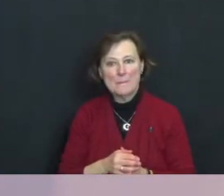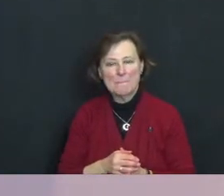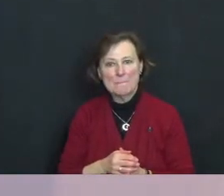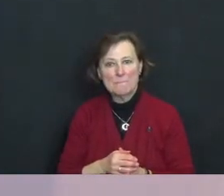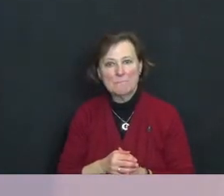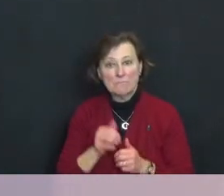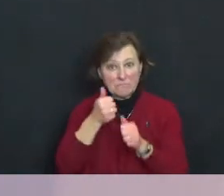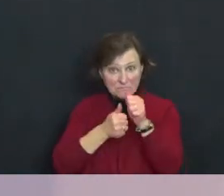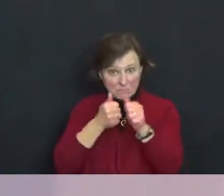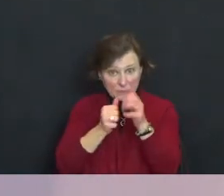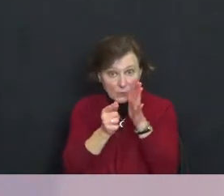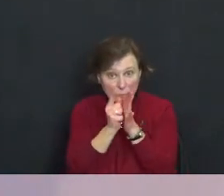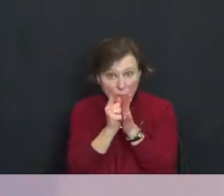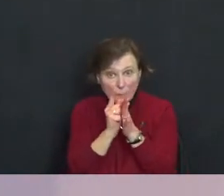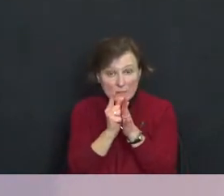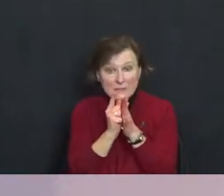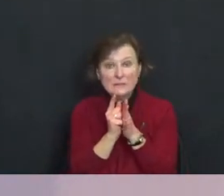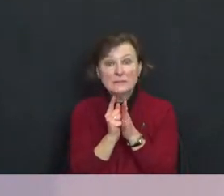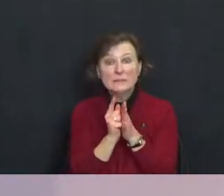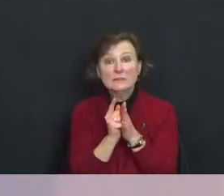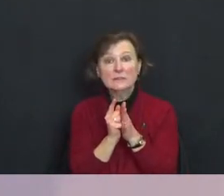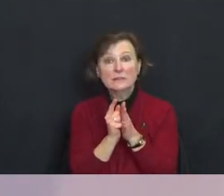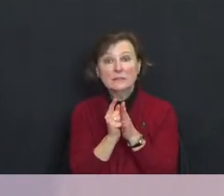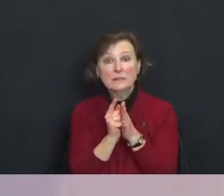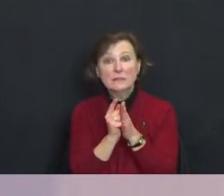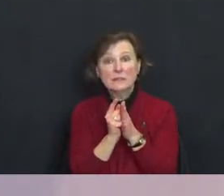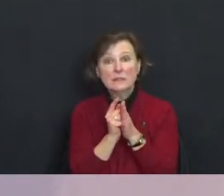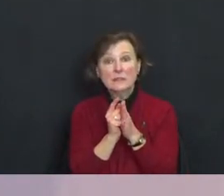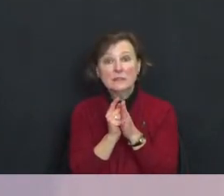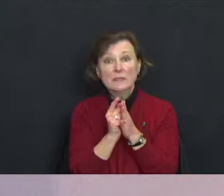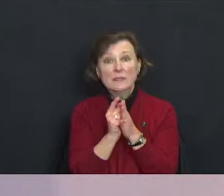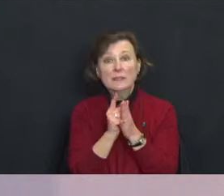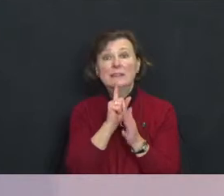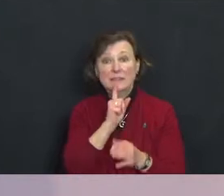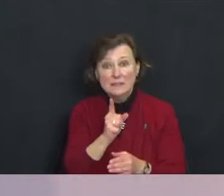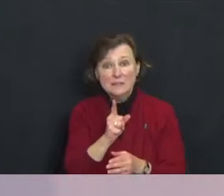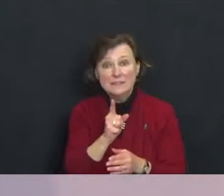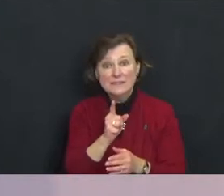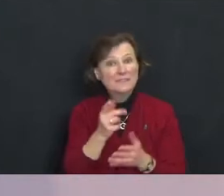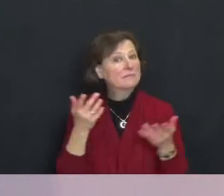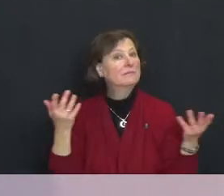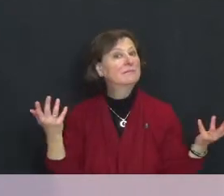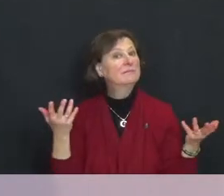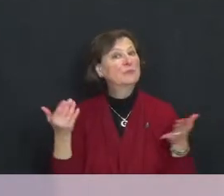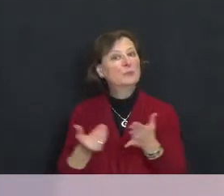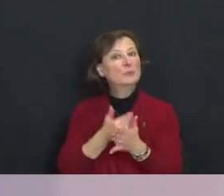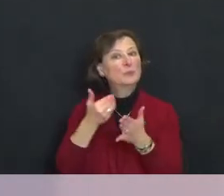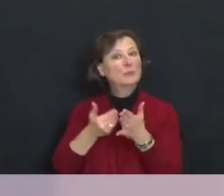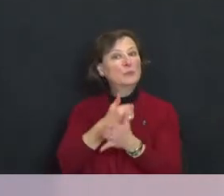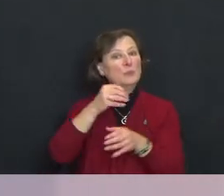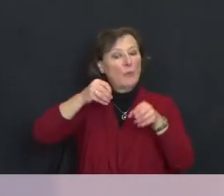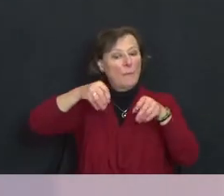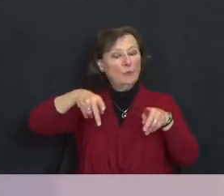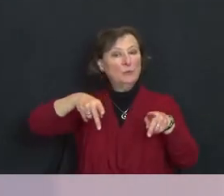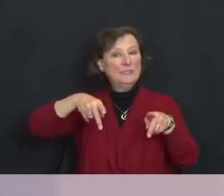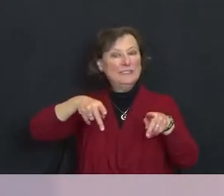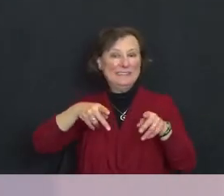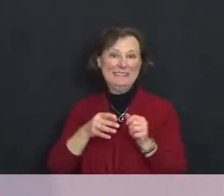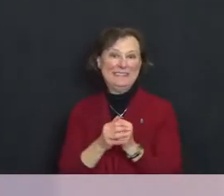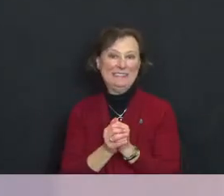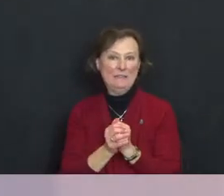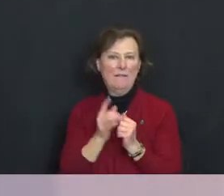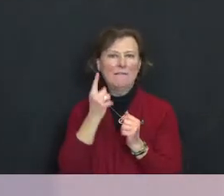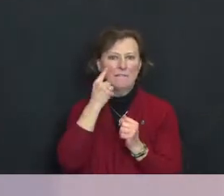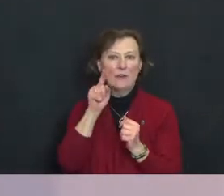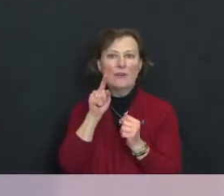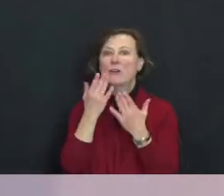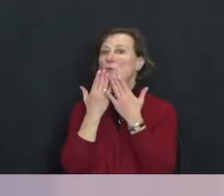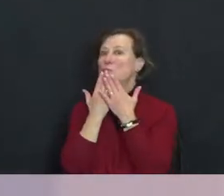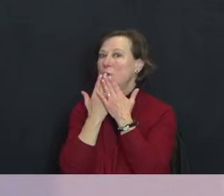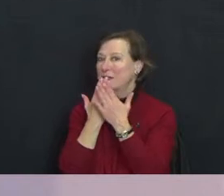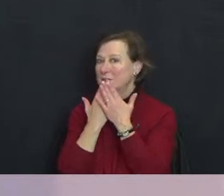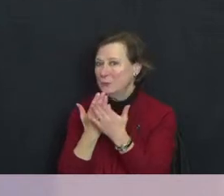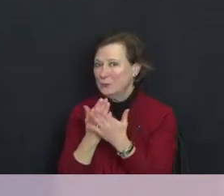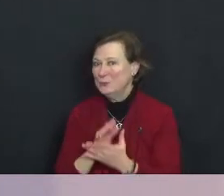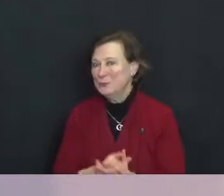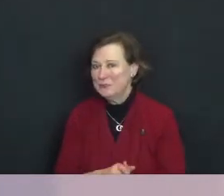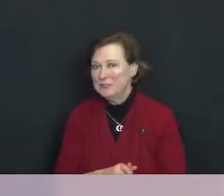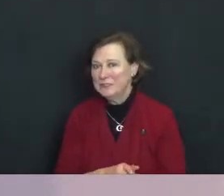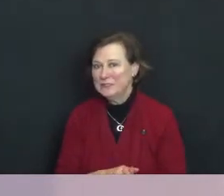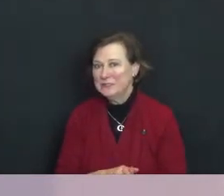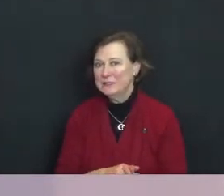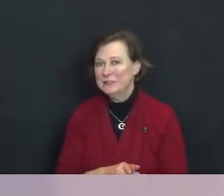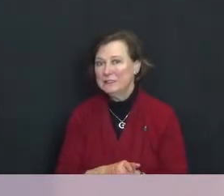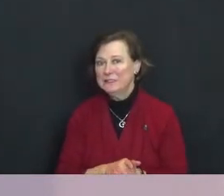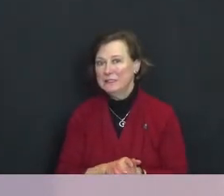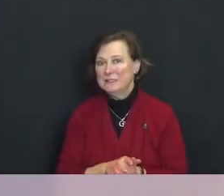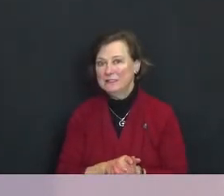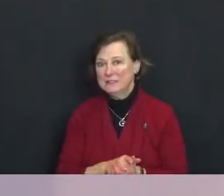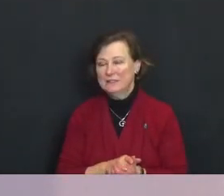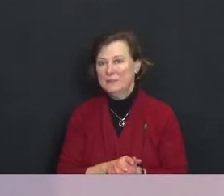Each moment is therefore a new opportunity for gratitude.